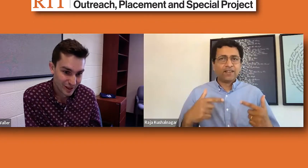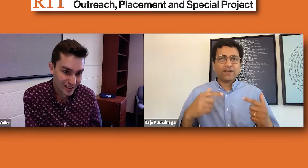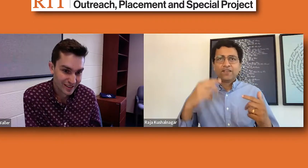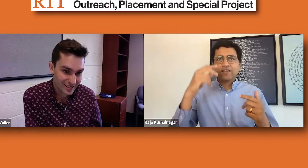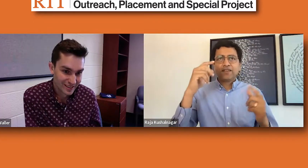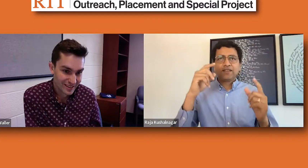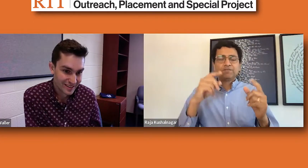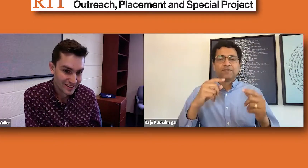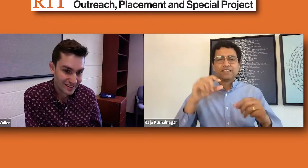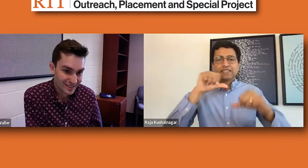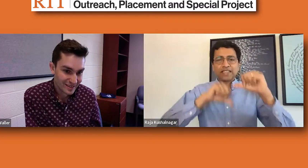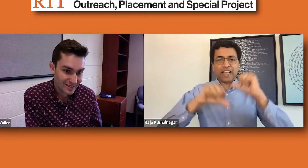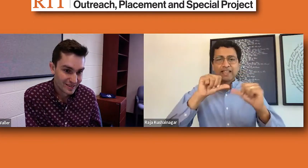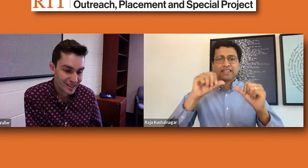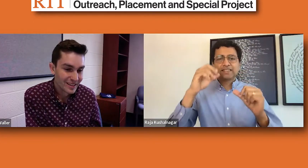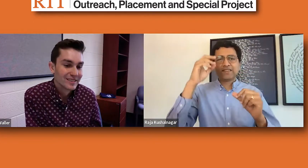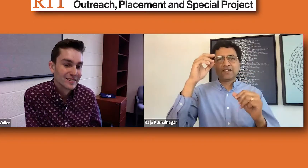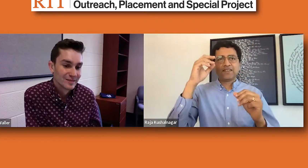Everybody has different